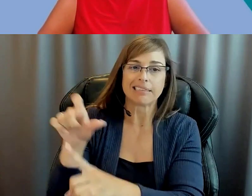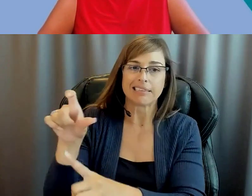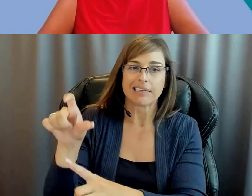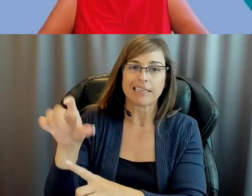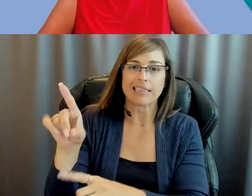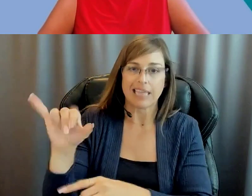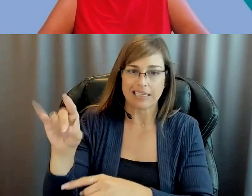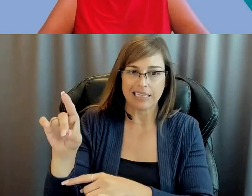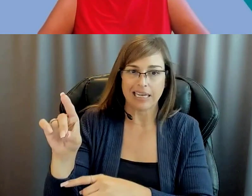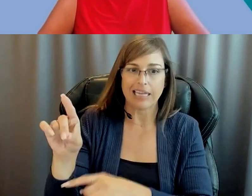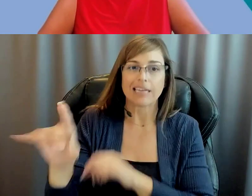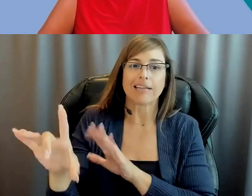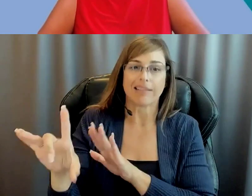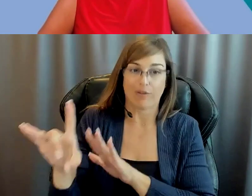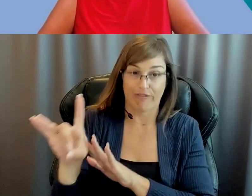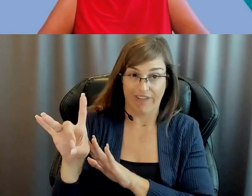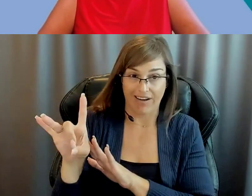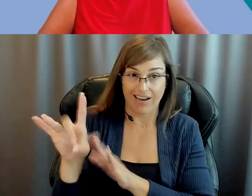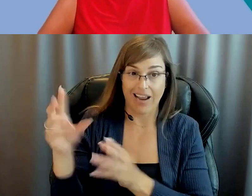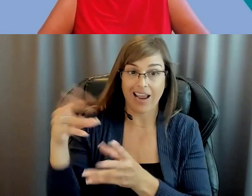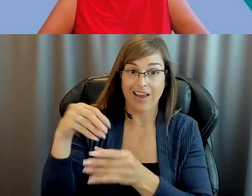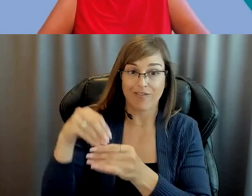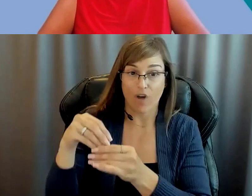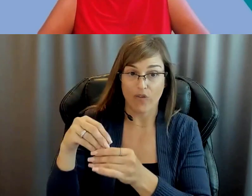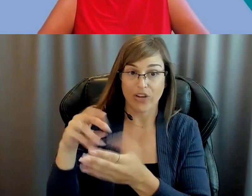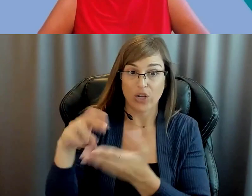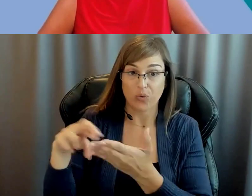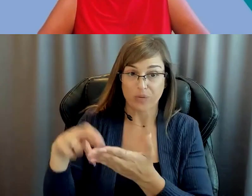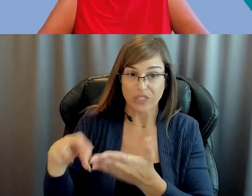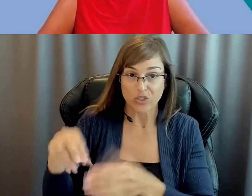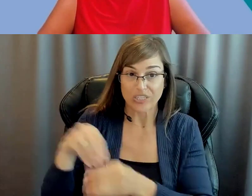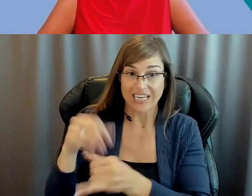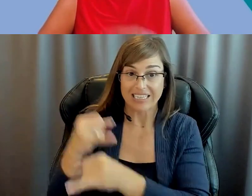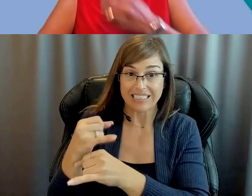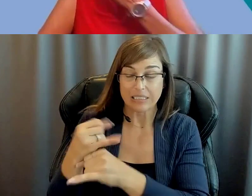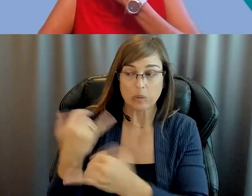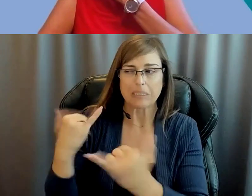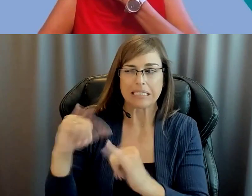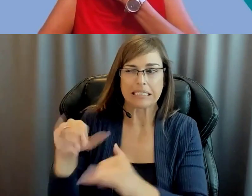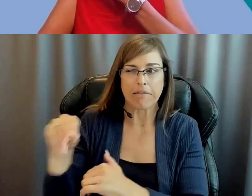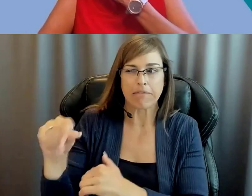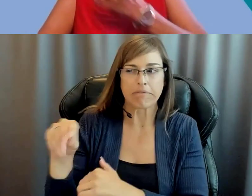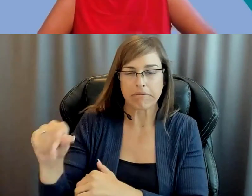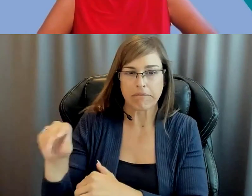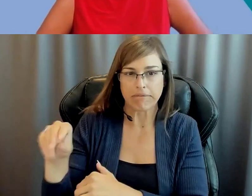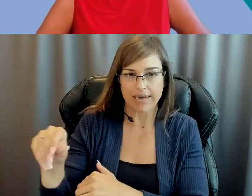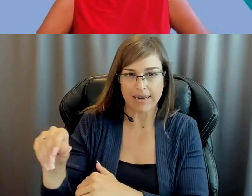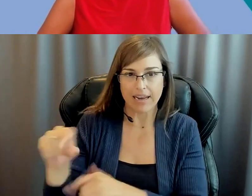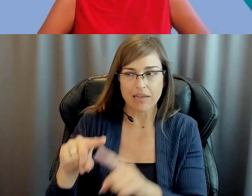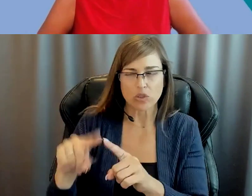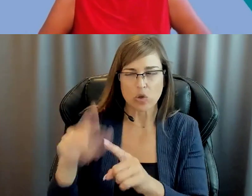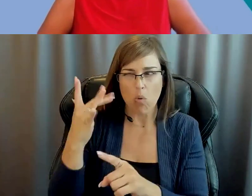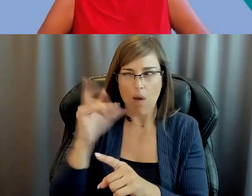there was a finding involving research at your institution and, "Hey, we're still funding you, and why haven't retracted the paper?"